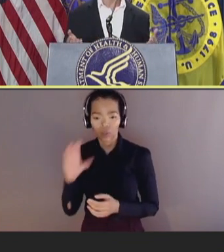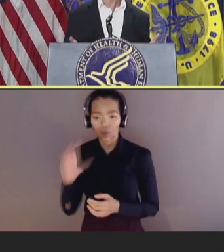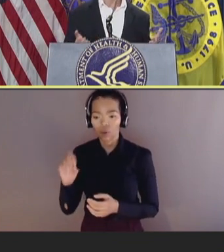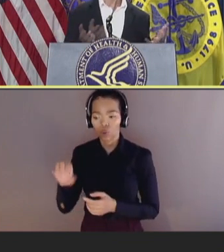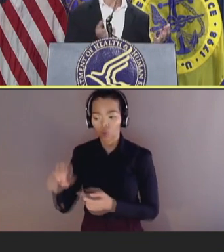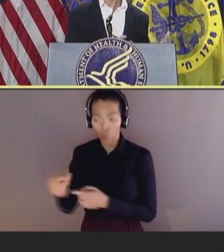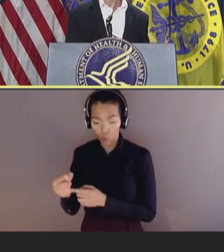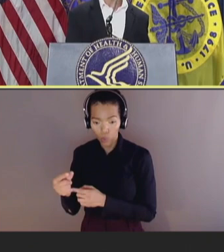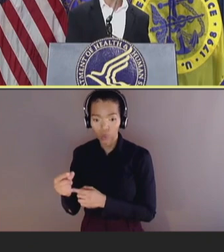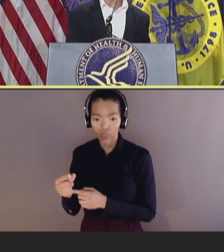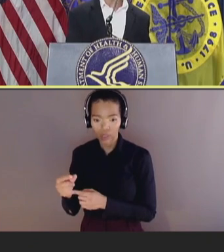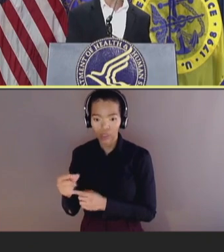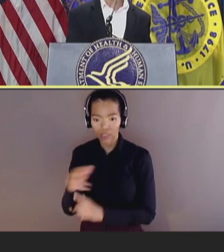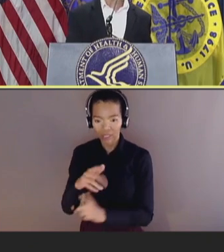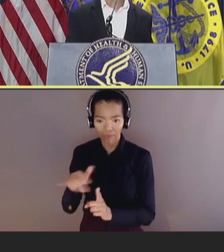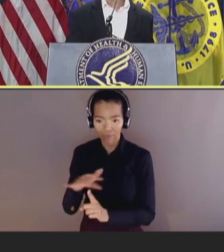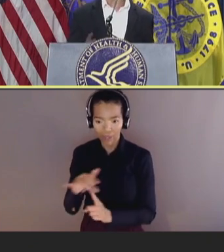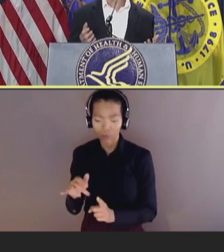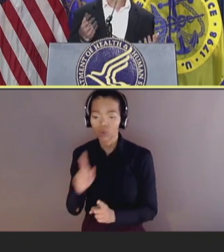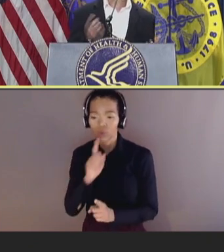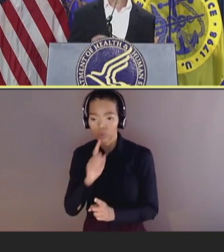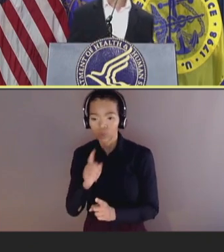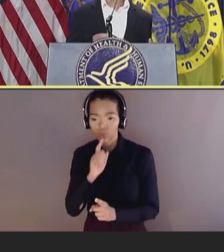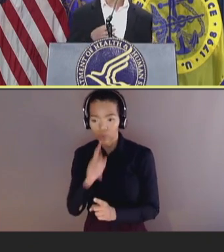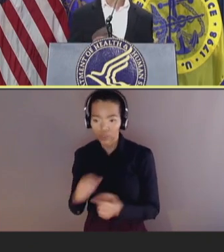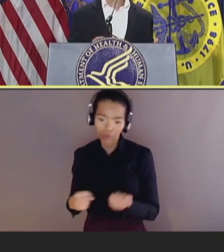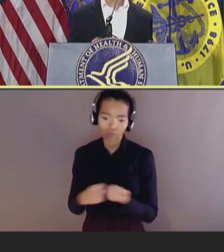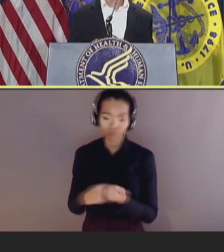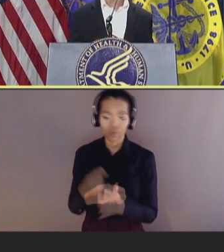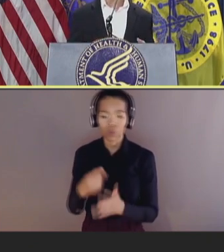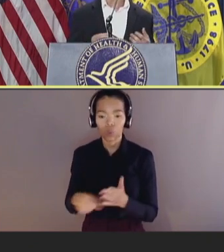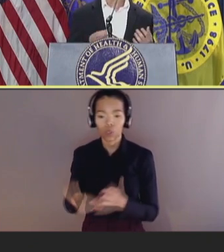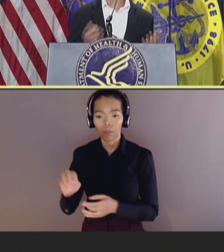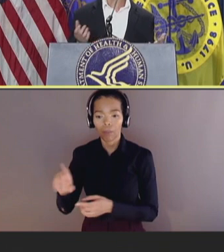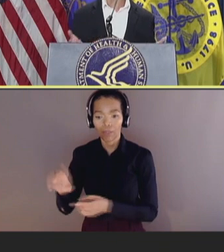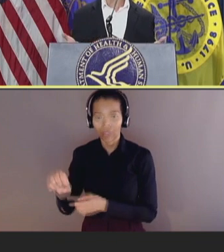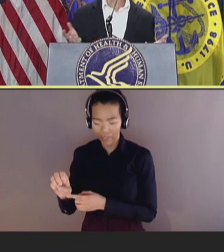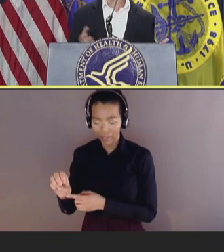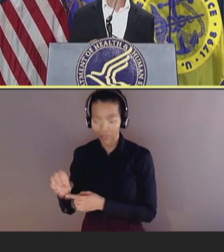the rates that Medicaid pays. So, reforms to Medicare, such as covering all vaccines